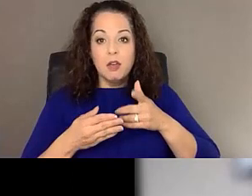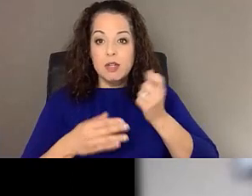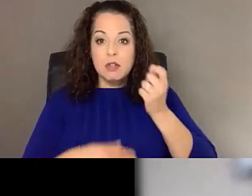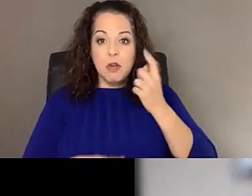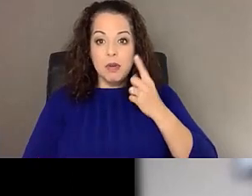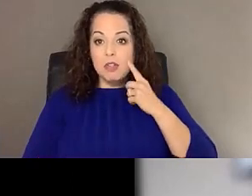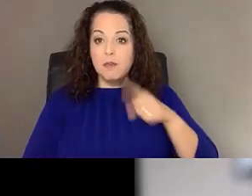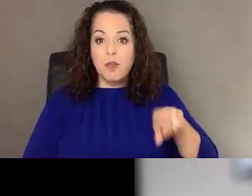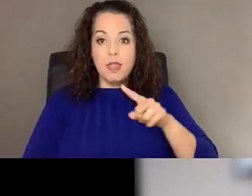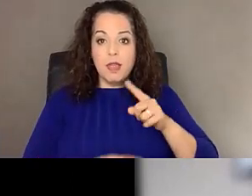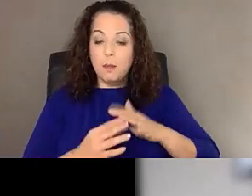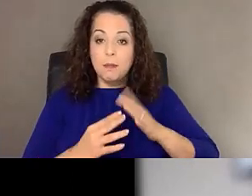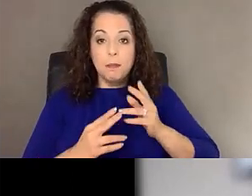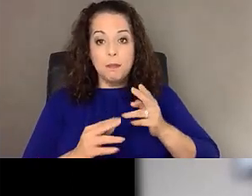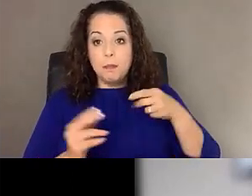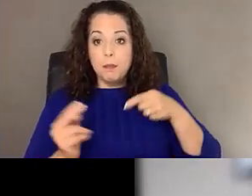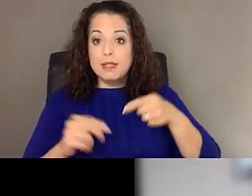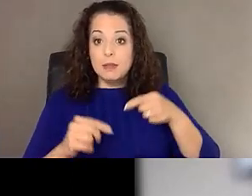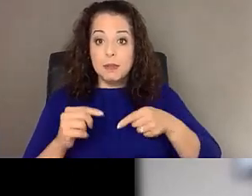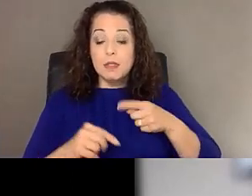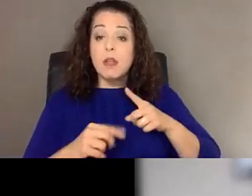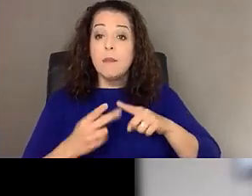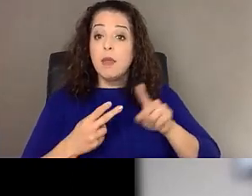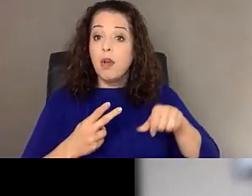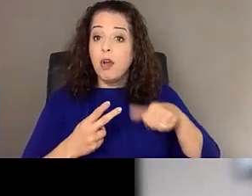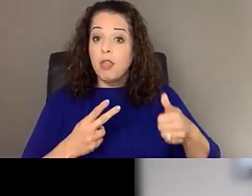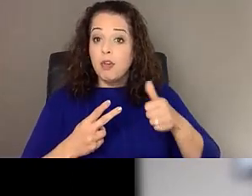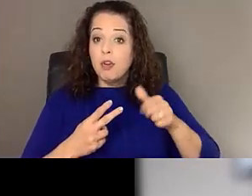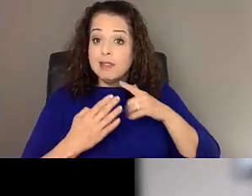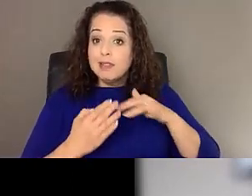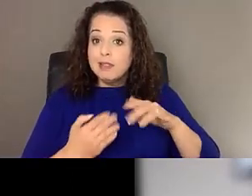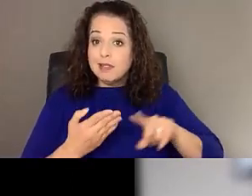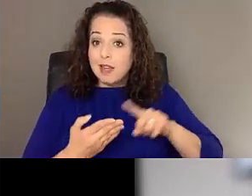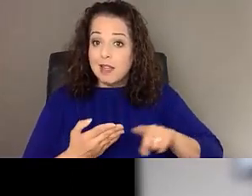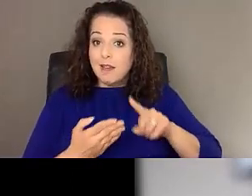And another study found that although participant preference